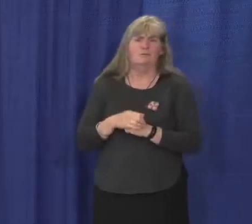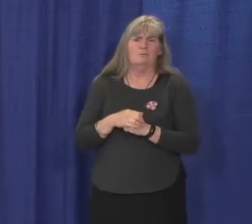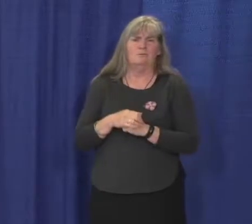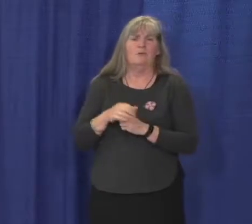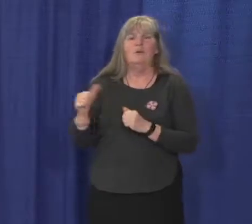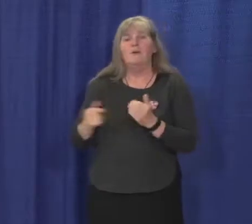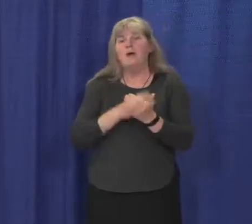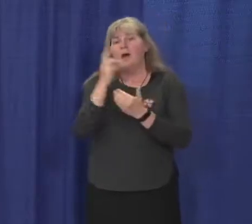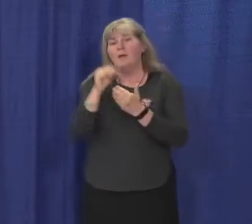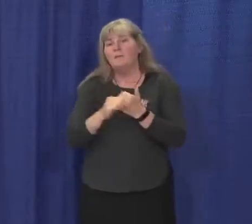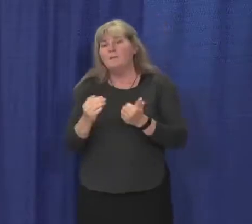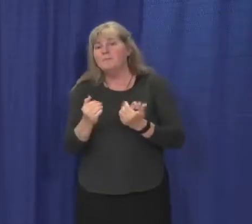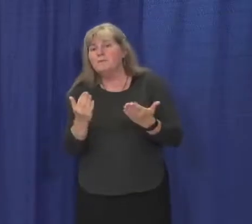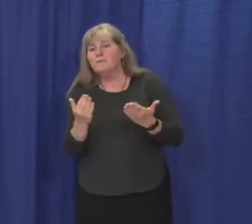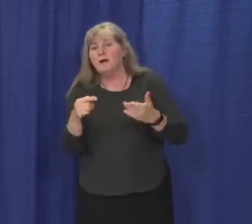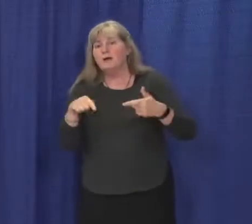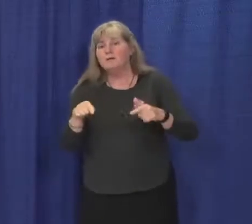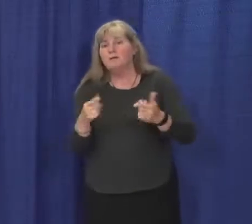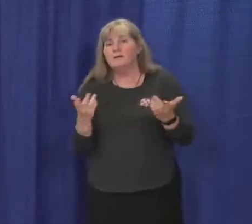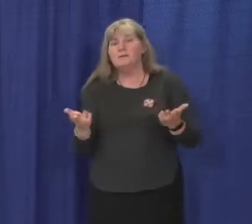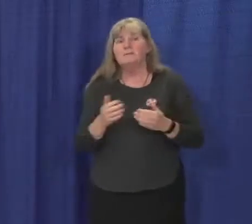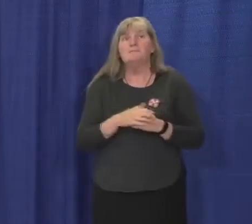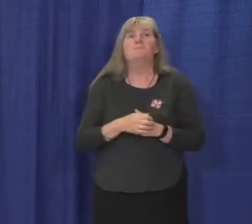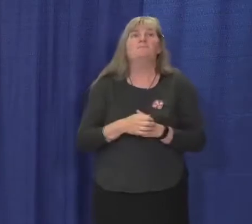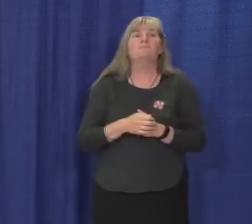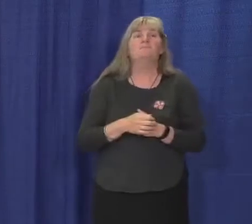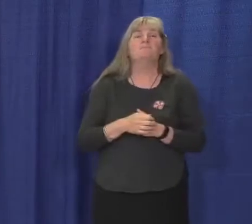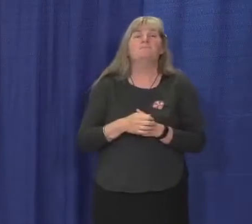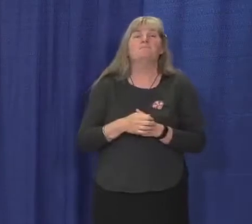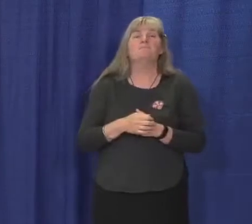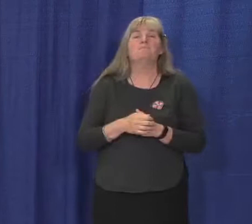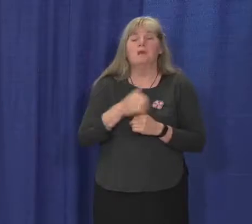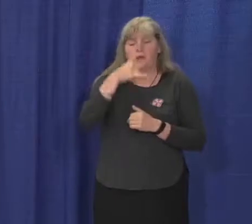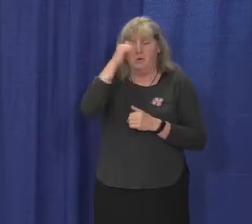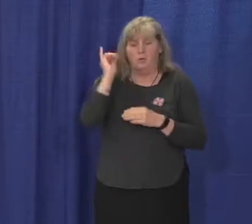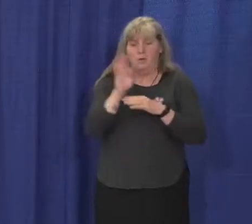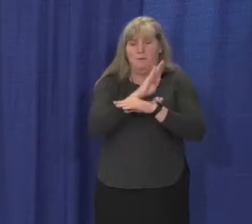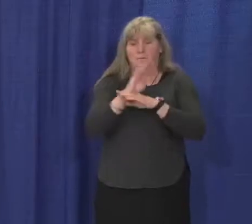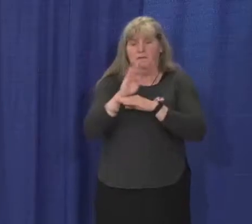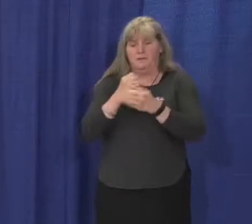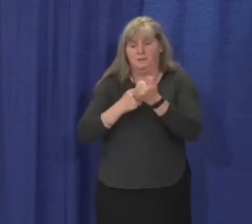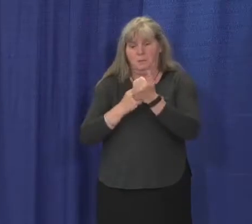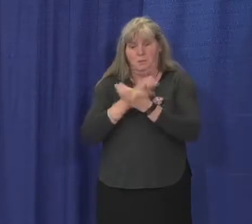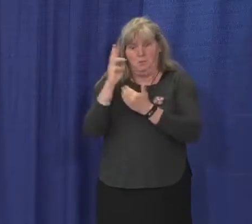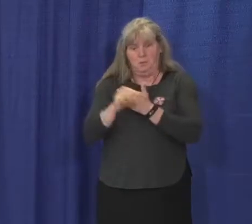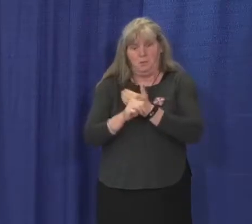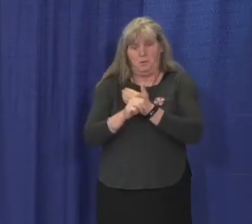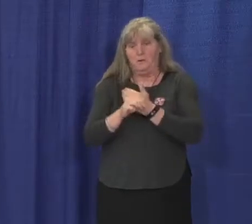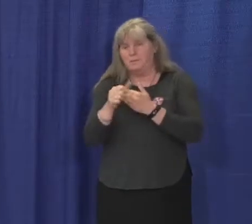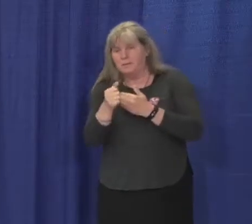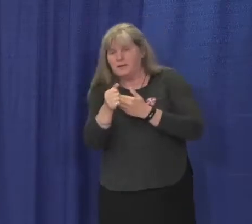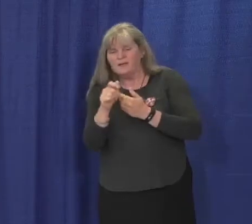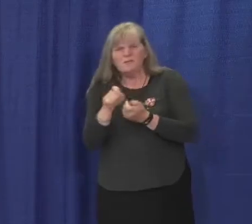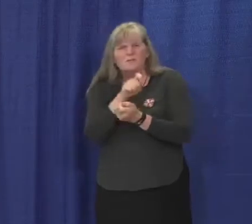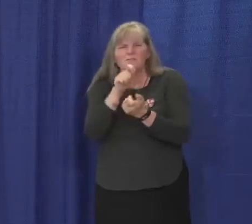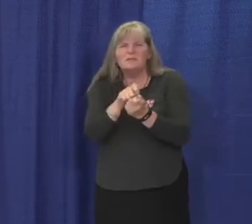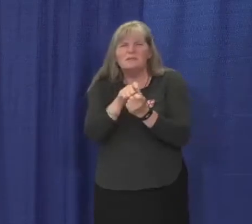There are also other programs to support Yukoners during this pandemic. Yukon business relief program